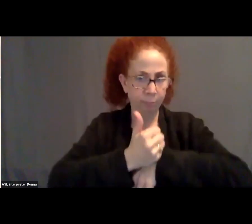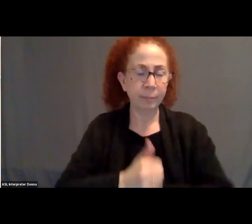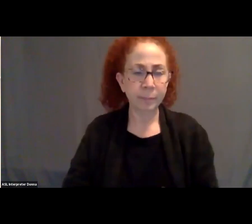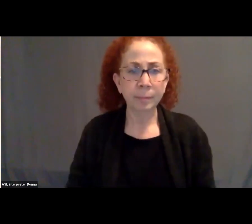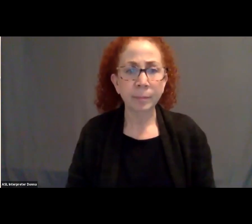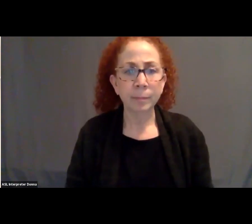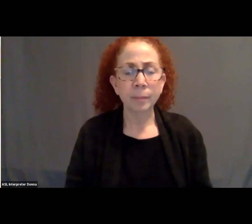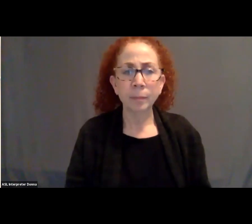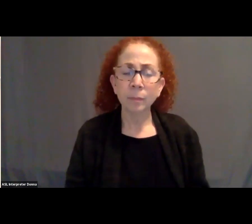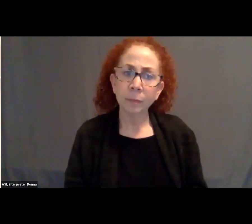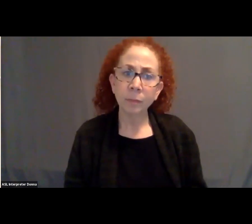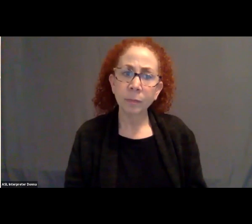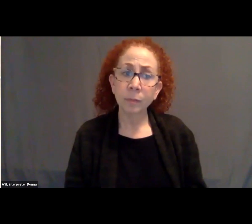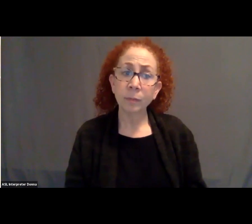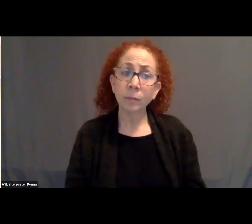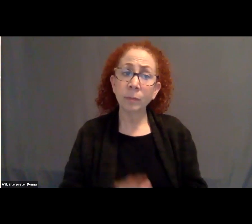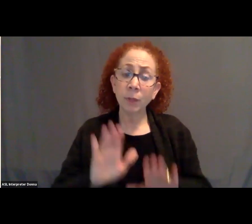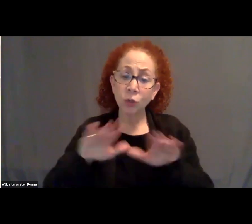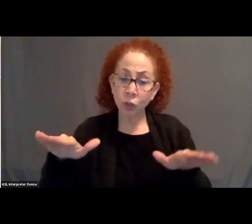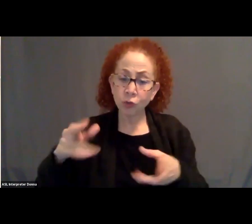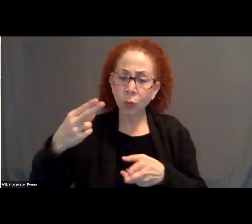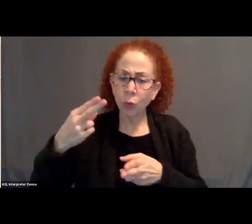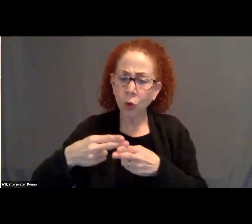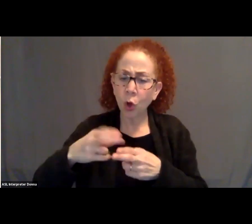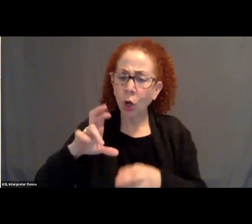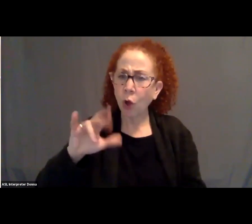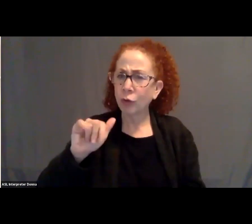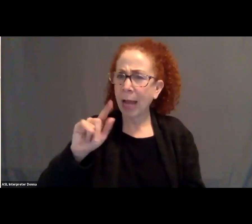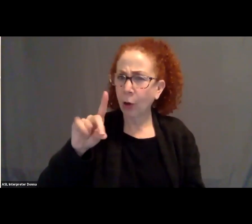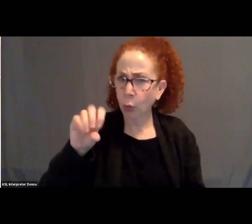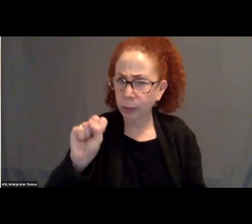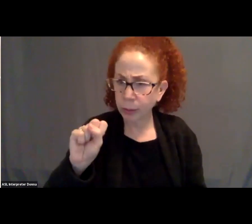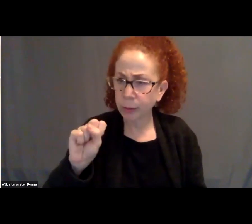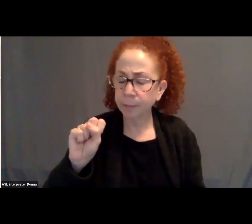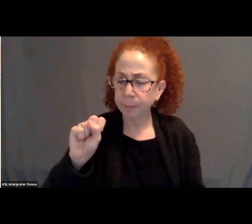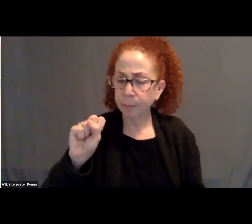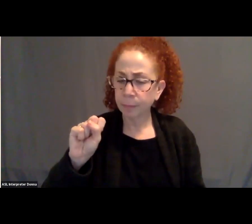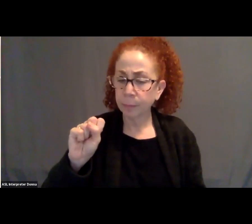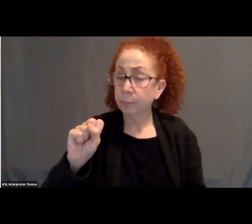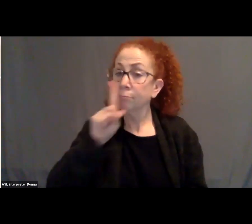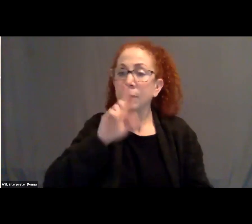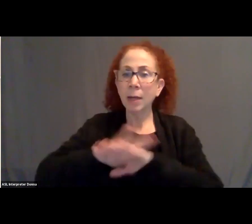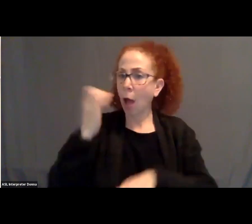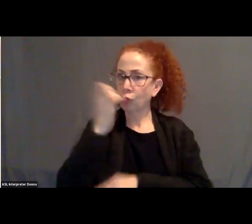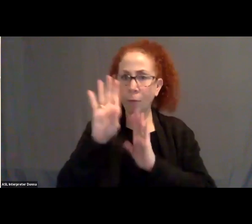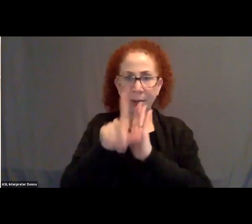Children, known as creados, who were generally of non-European background,